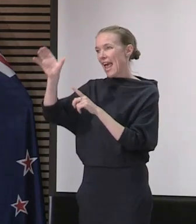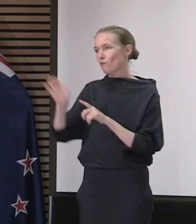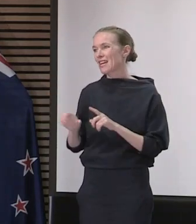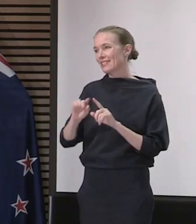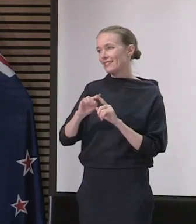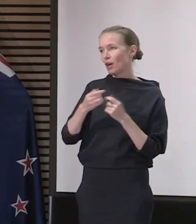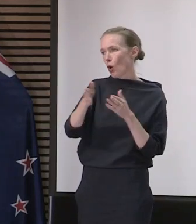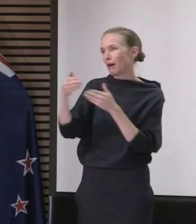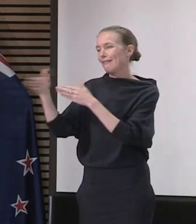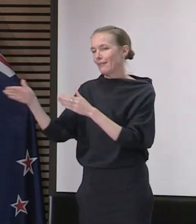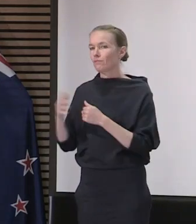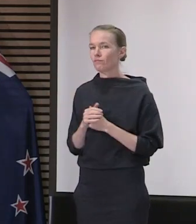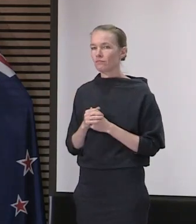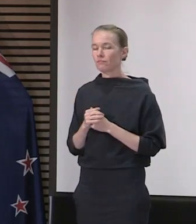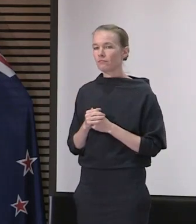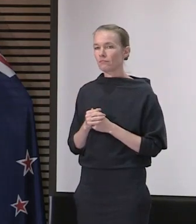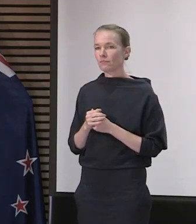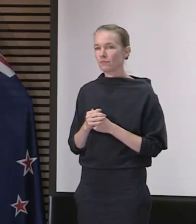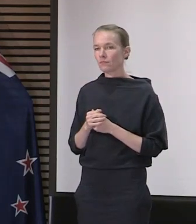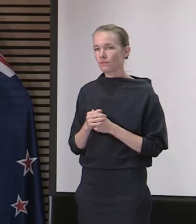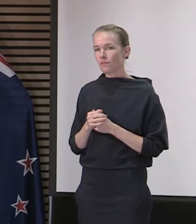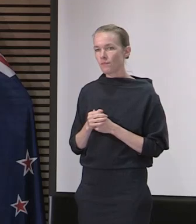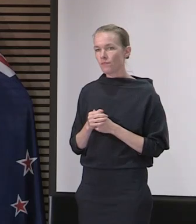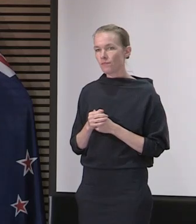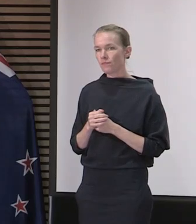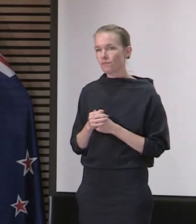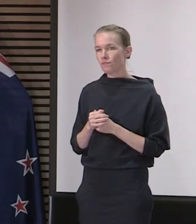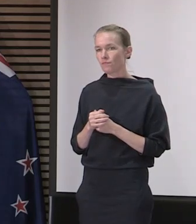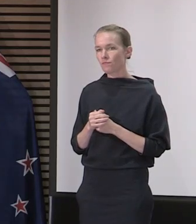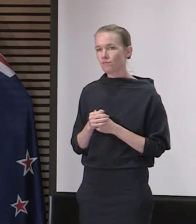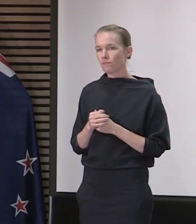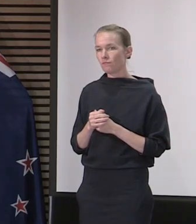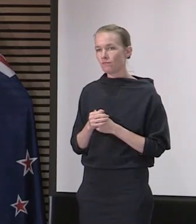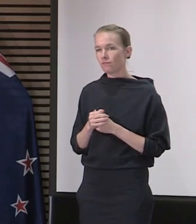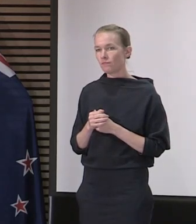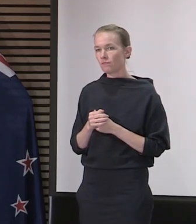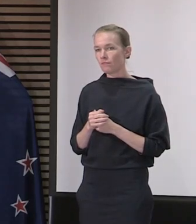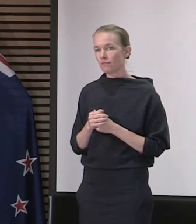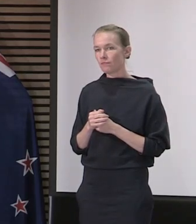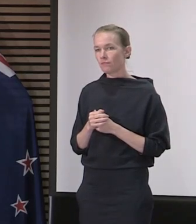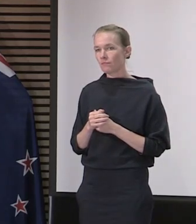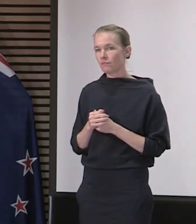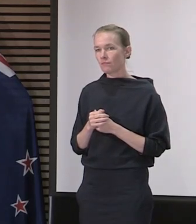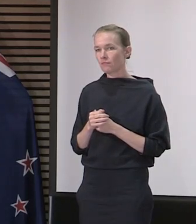future, there may be a case for some differentiation.